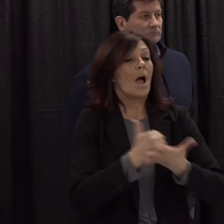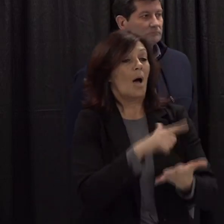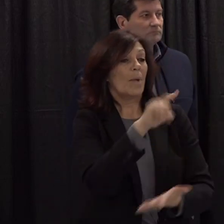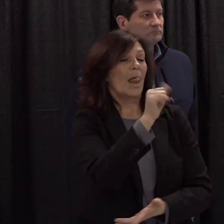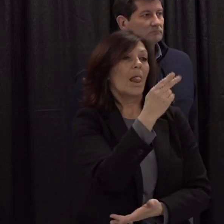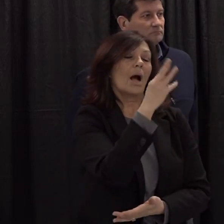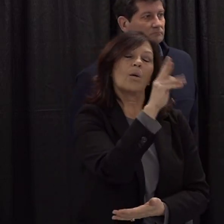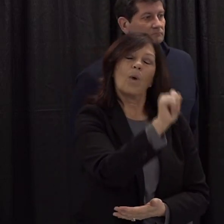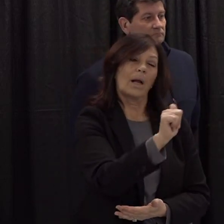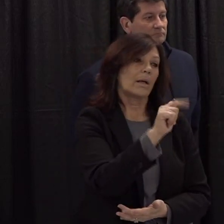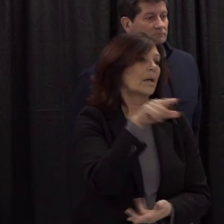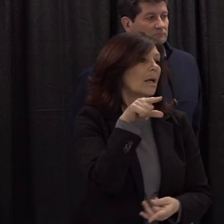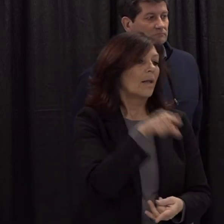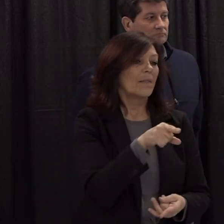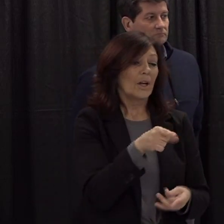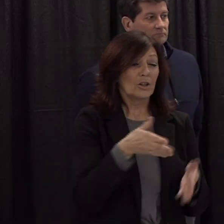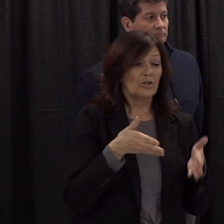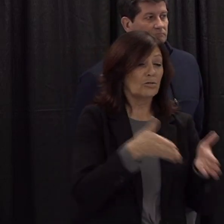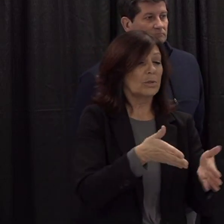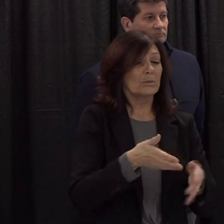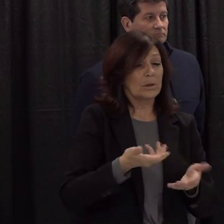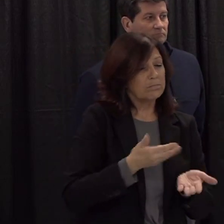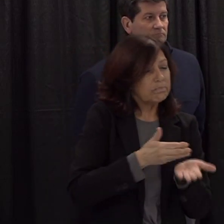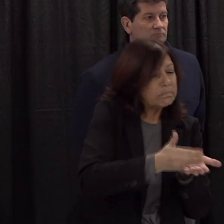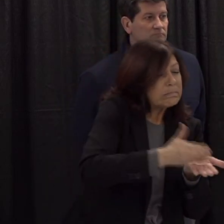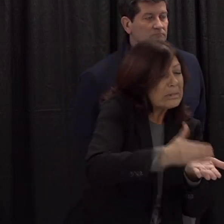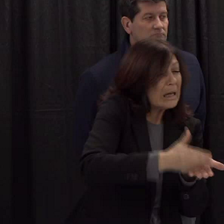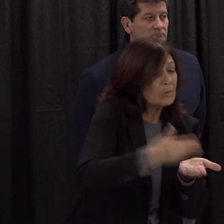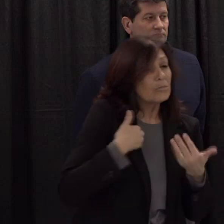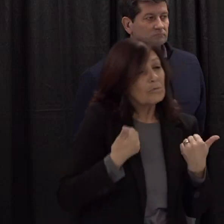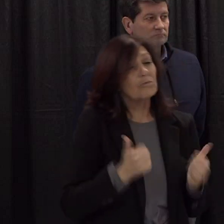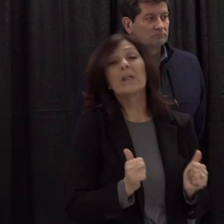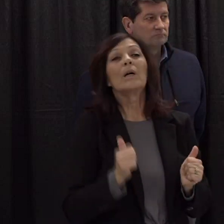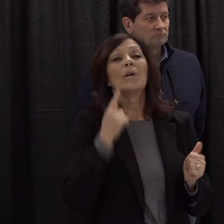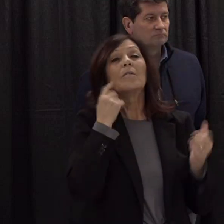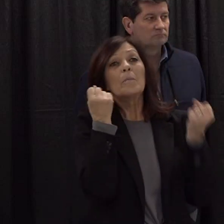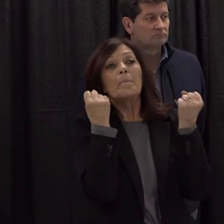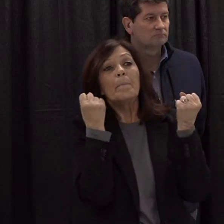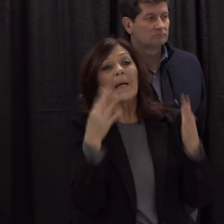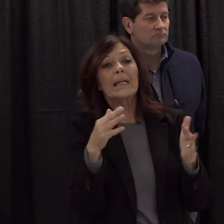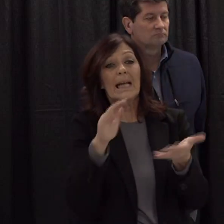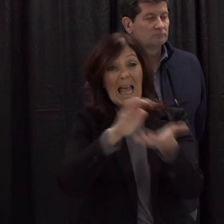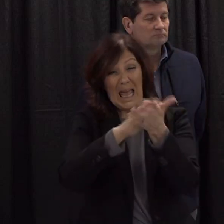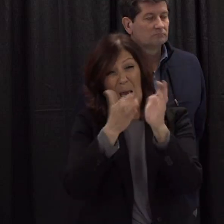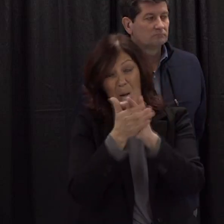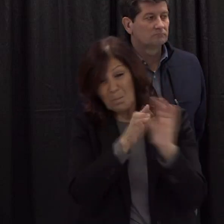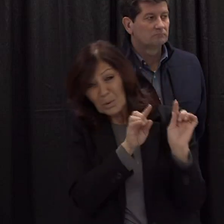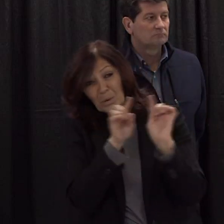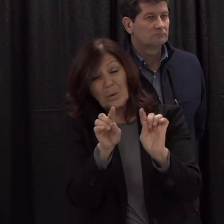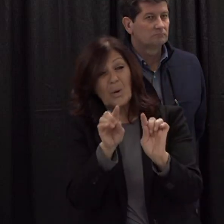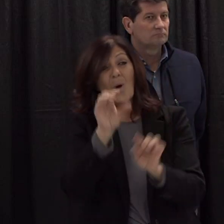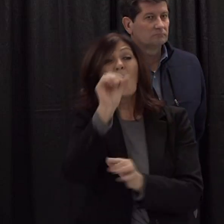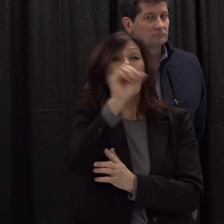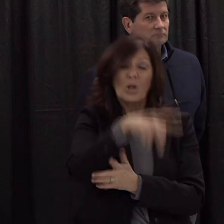They're digging out the side streets with the contractor. We've got quite a few in the town of Hamburg, town of Orchard Park,